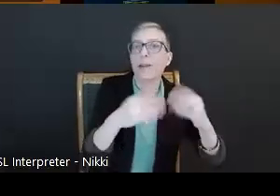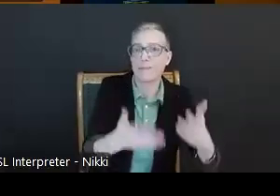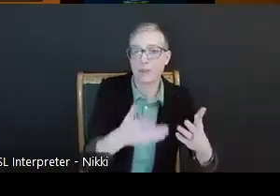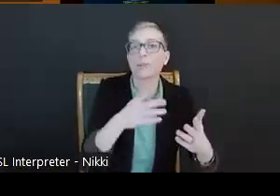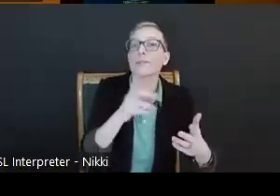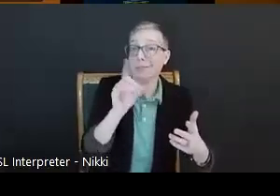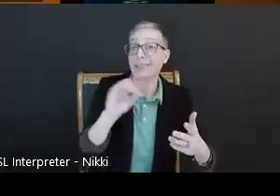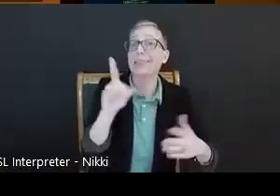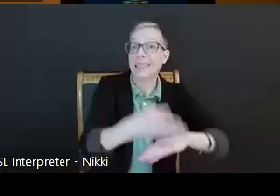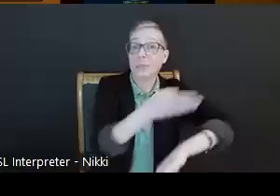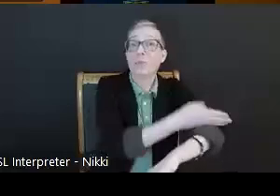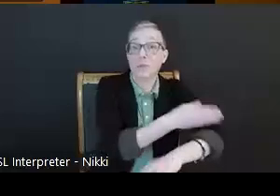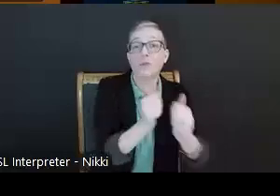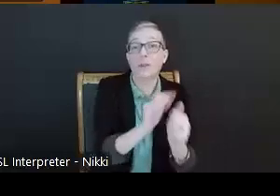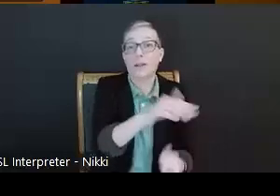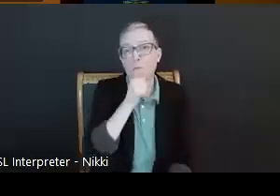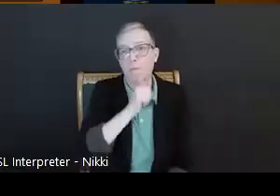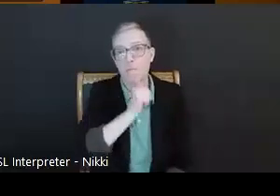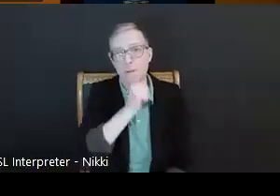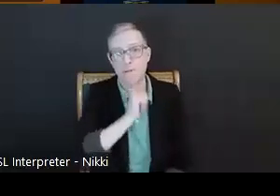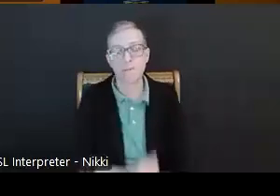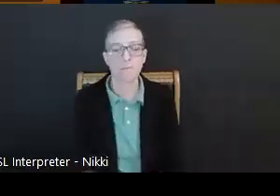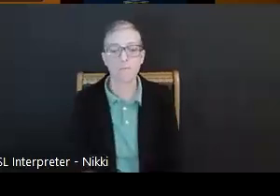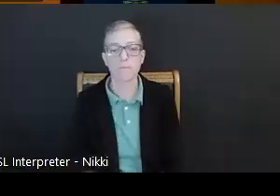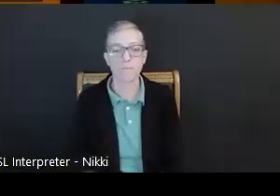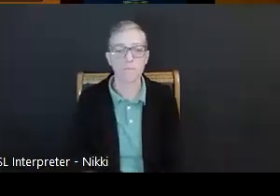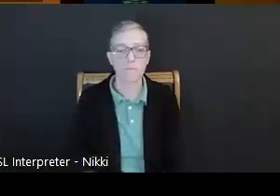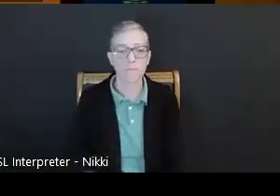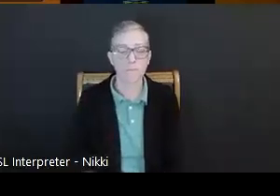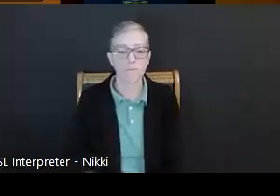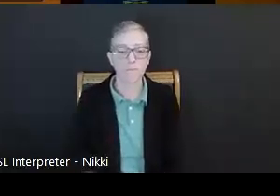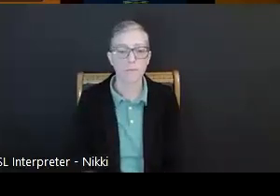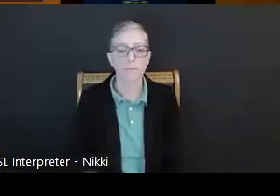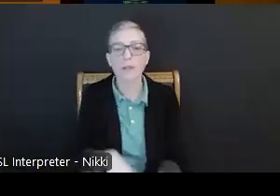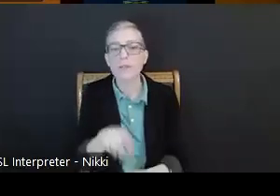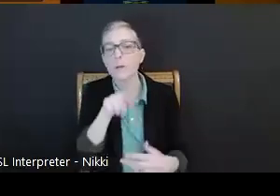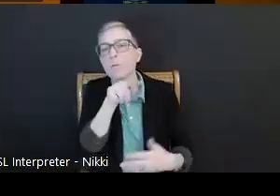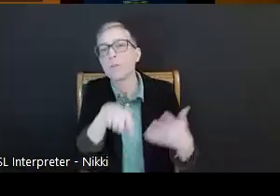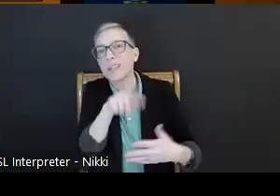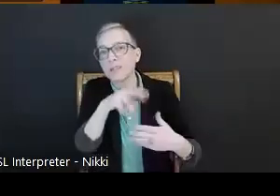so so these kind of give us an idea of maybe some um experiences and and therefore measures